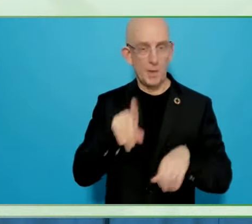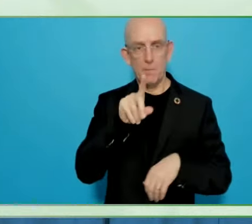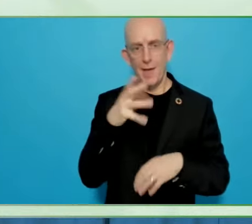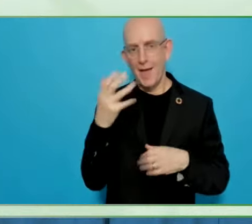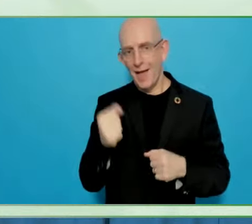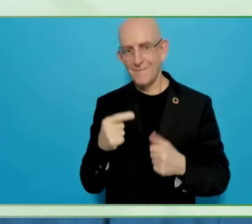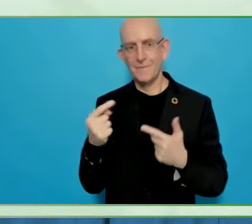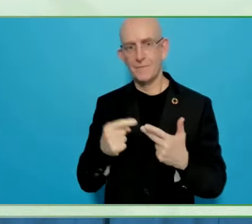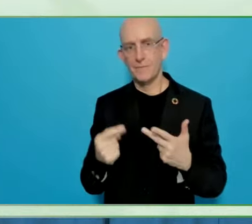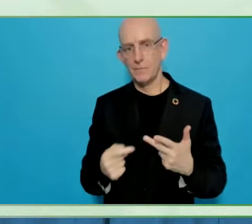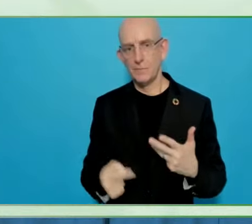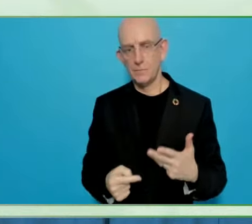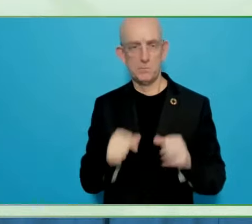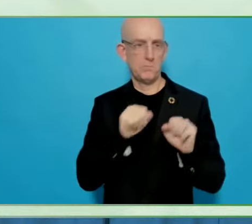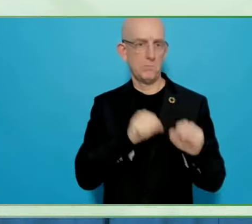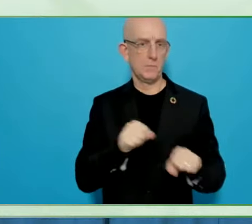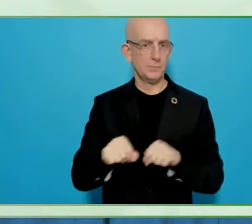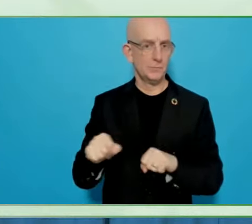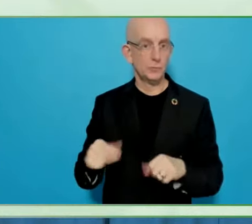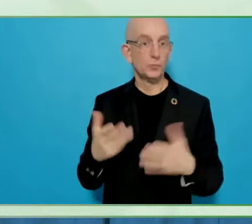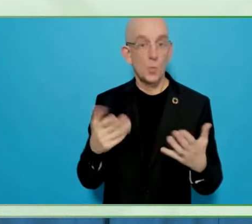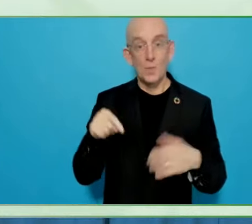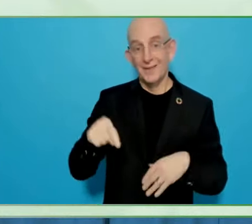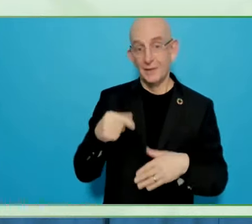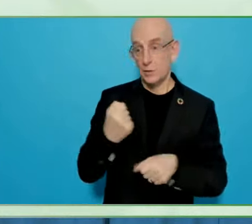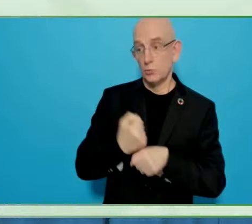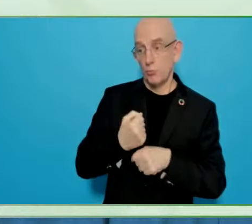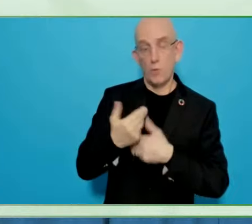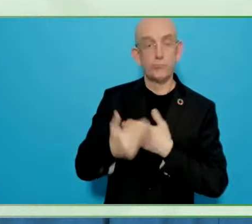environment, and three new standards for nondigital